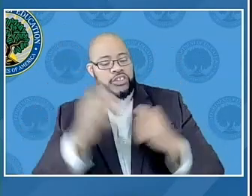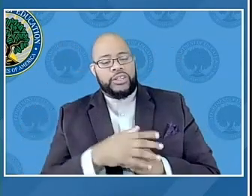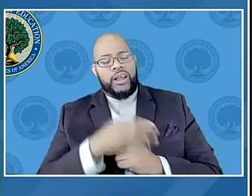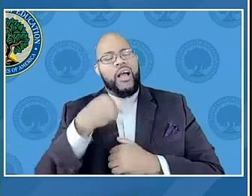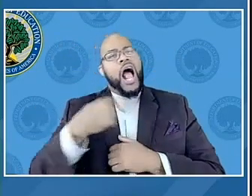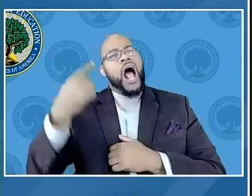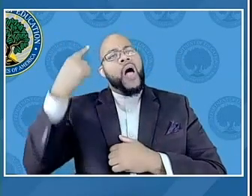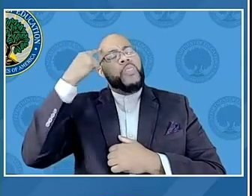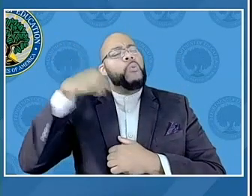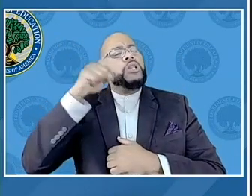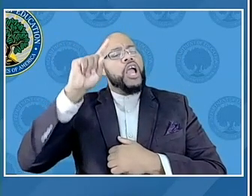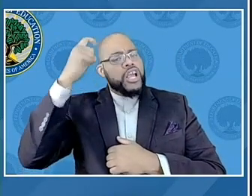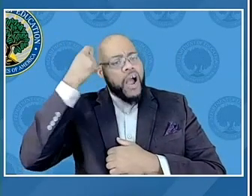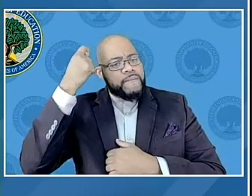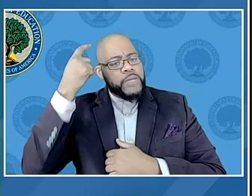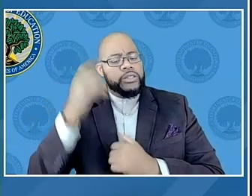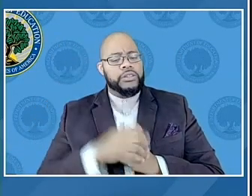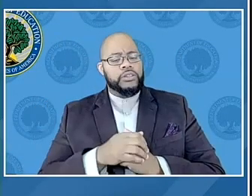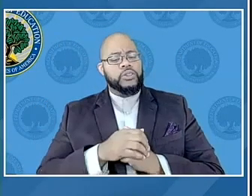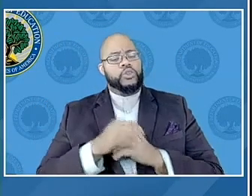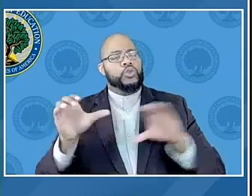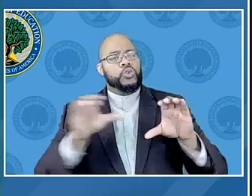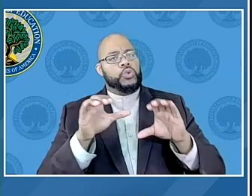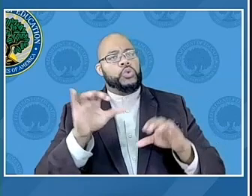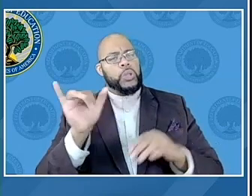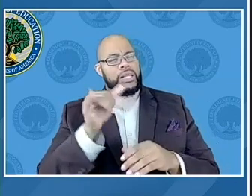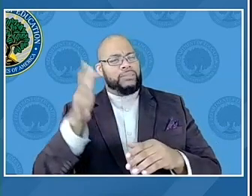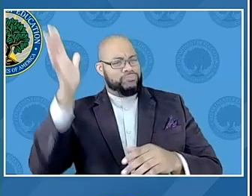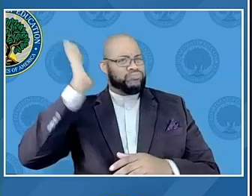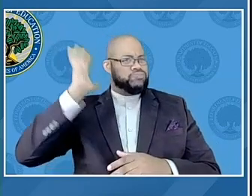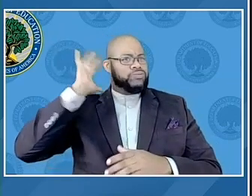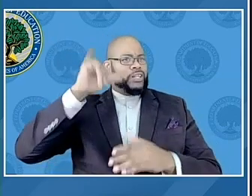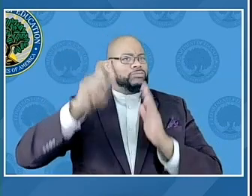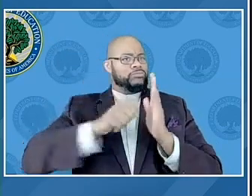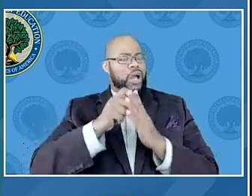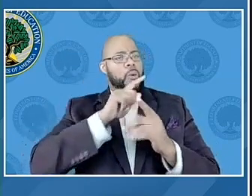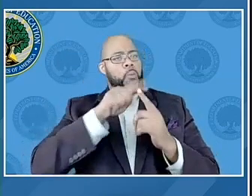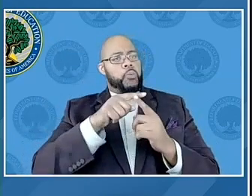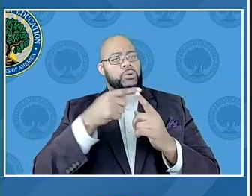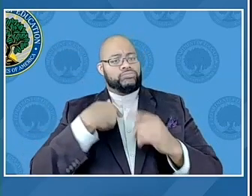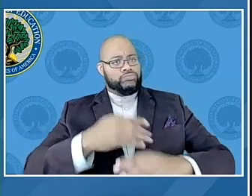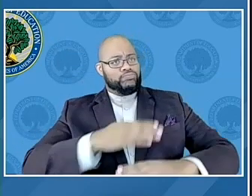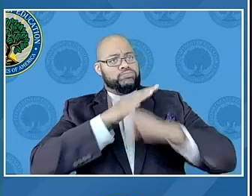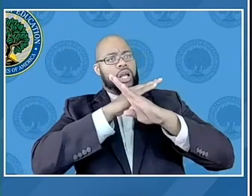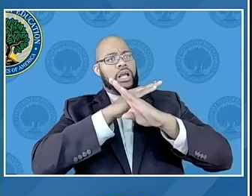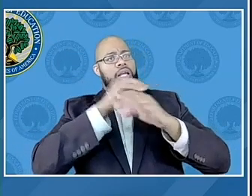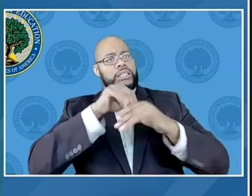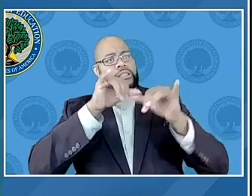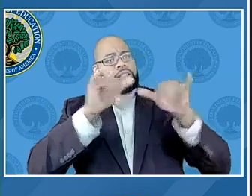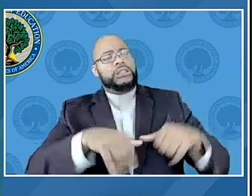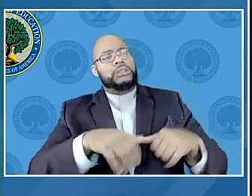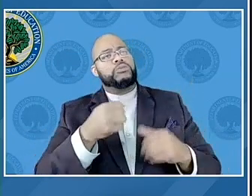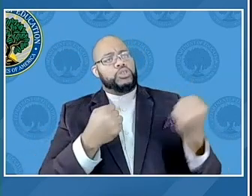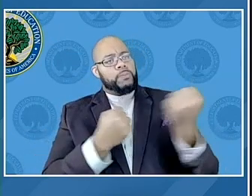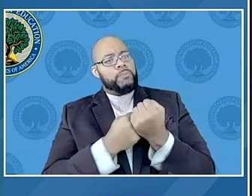Government to do like what it did back then when it put guardrails in on the system and supported it so that it could